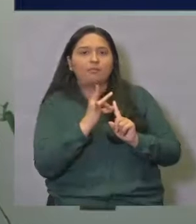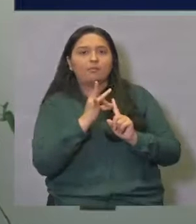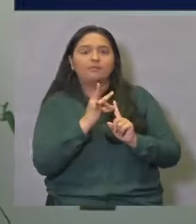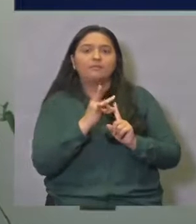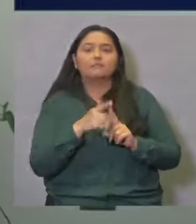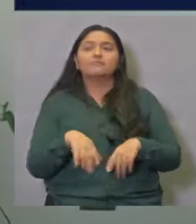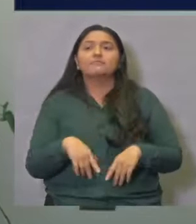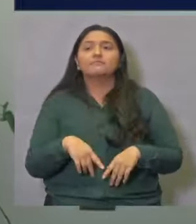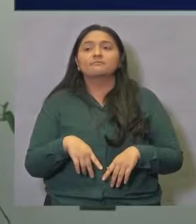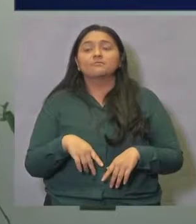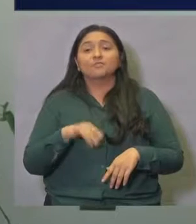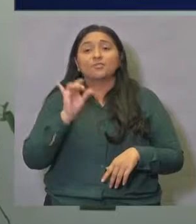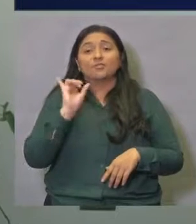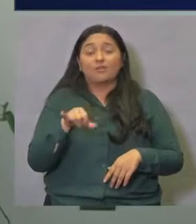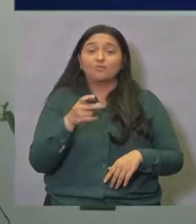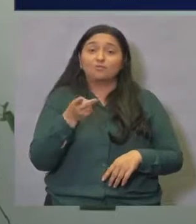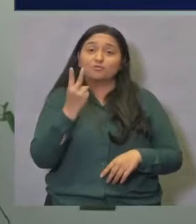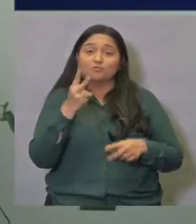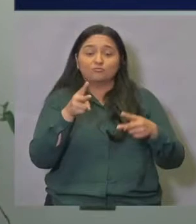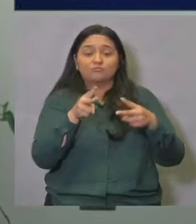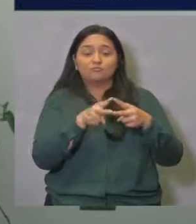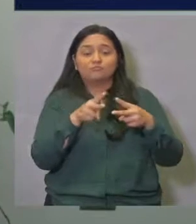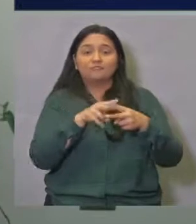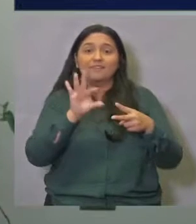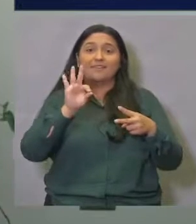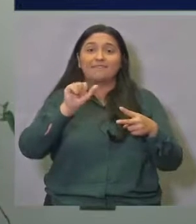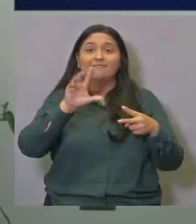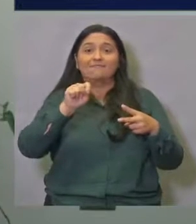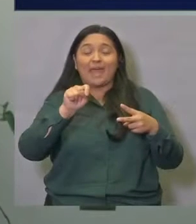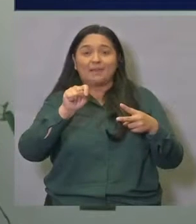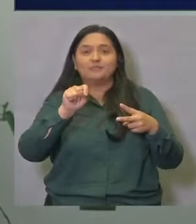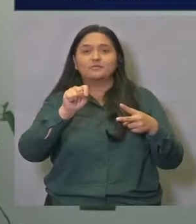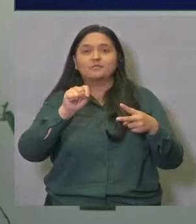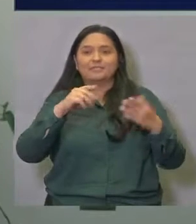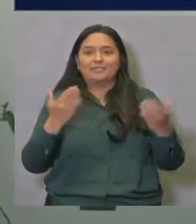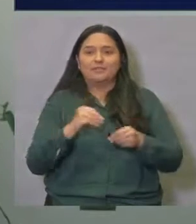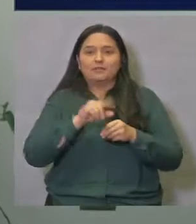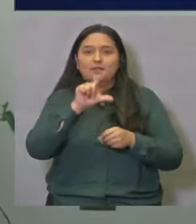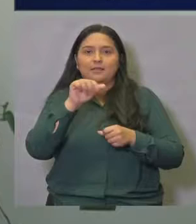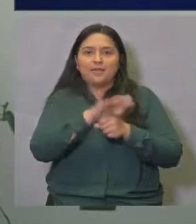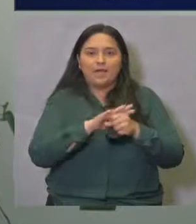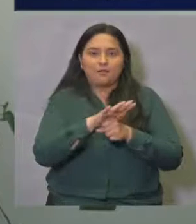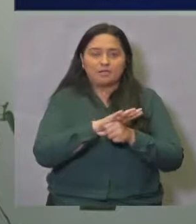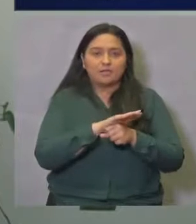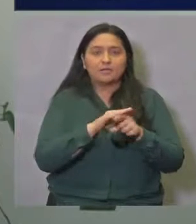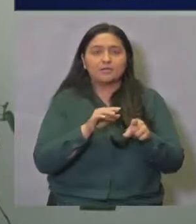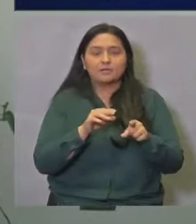I WOULD HOPE WITH BOTH OF THOSE